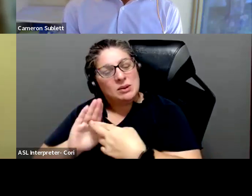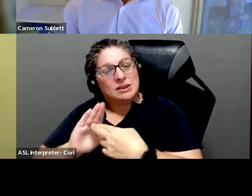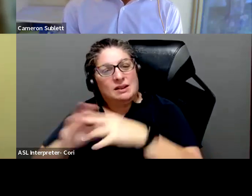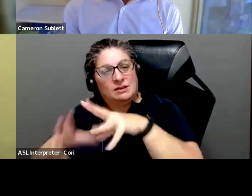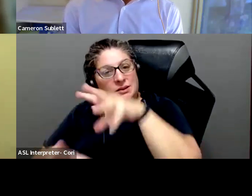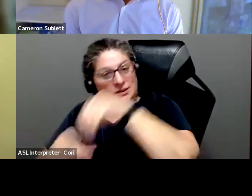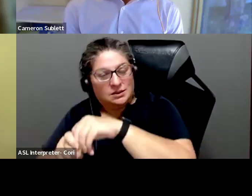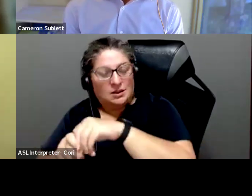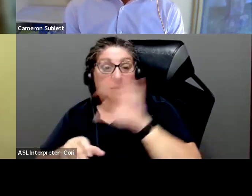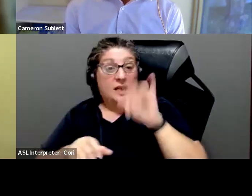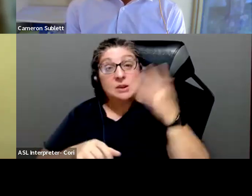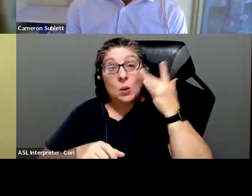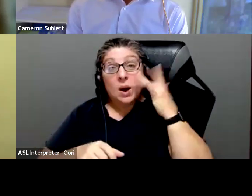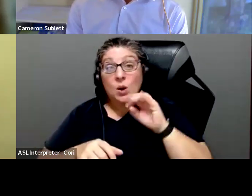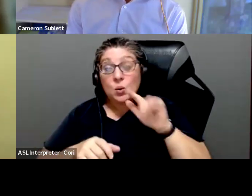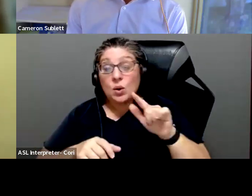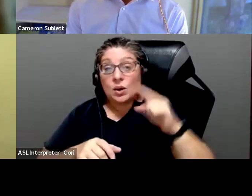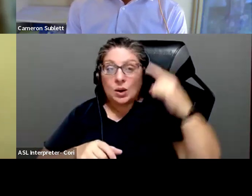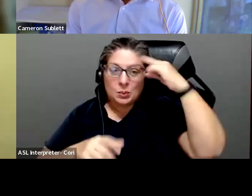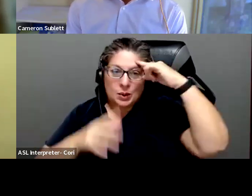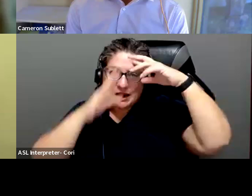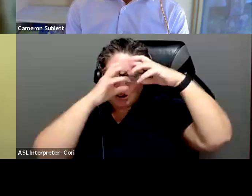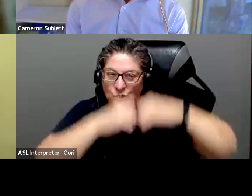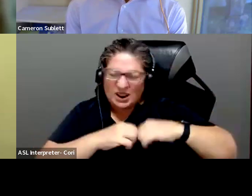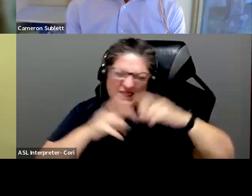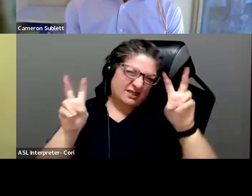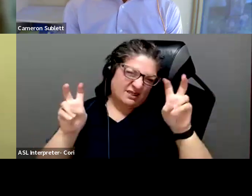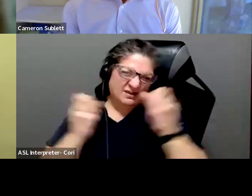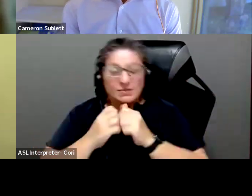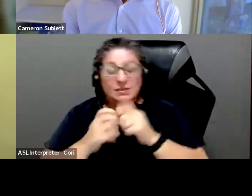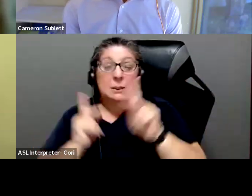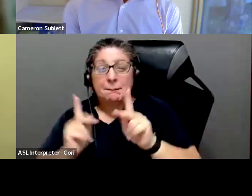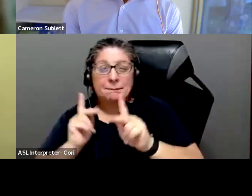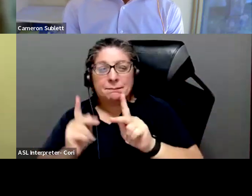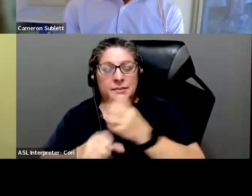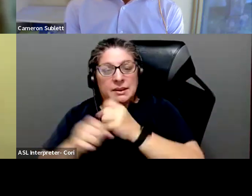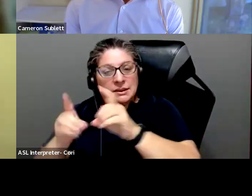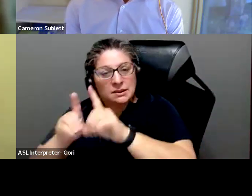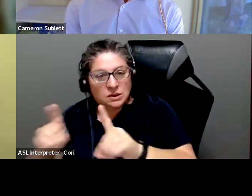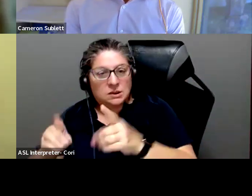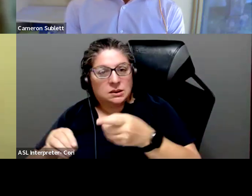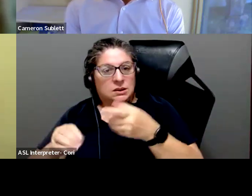population and that is because of rural brain drain so to speak. People get their degree and their higher education but then